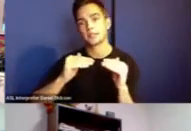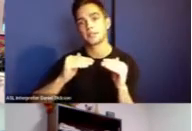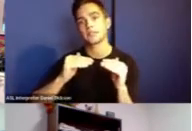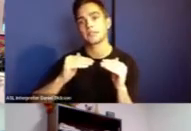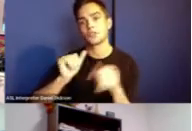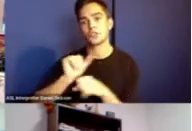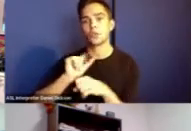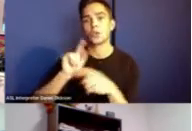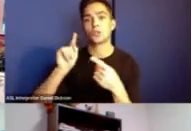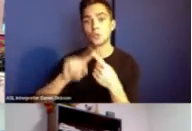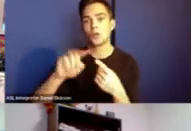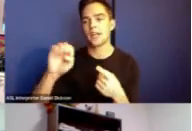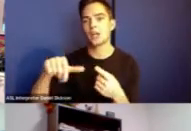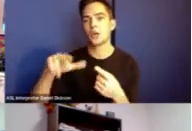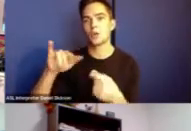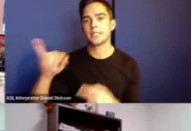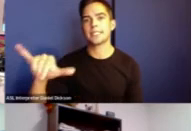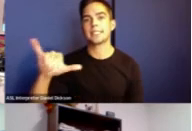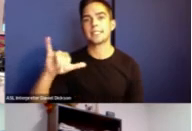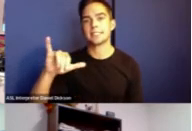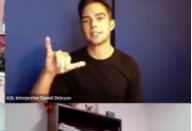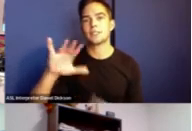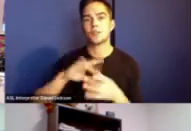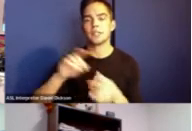equity. You know, in terms of race, ethnicity, culture.